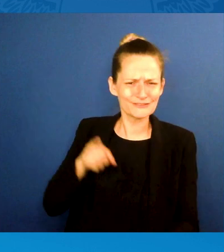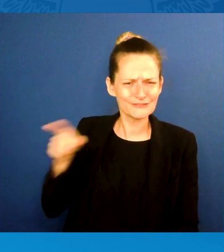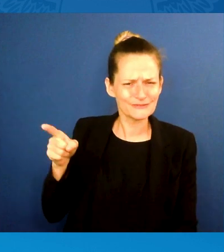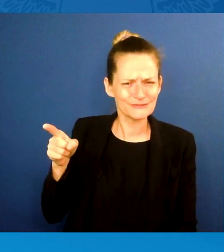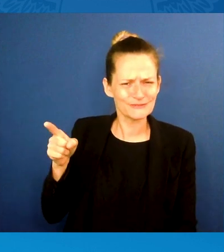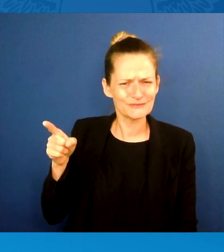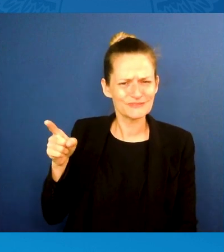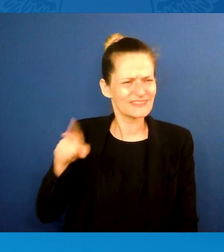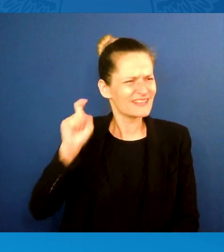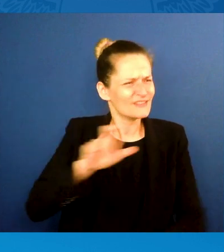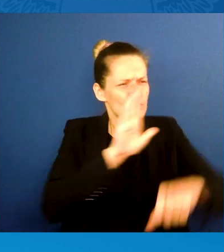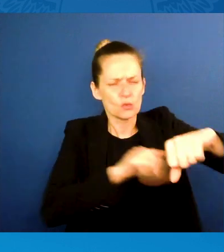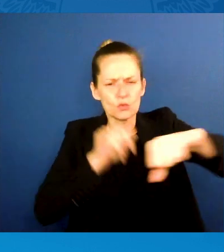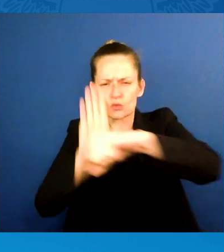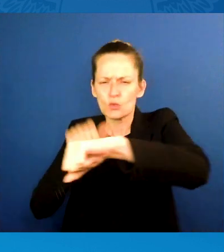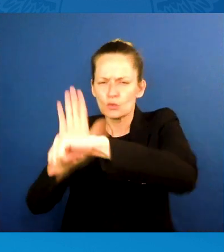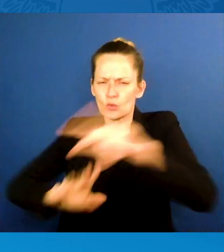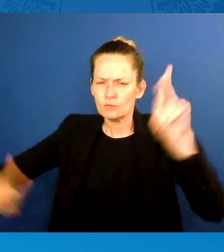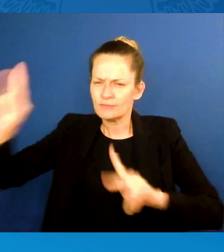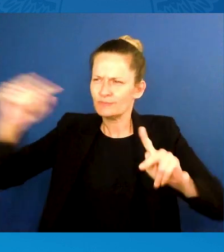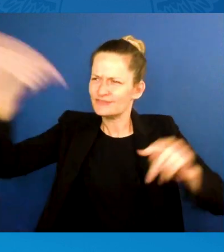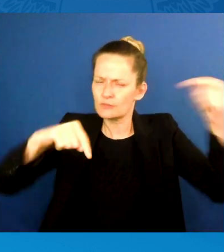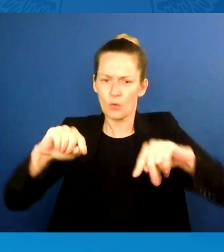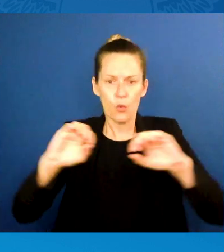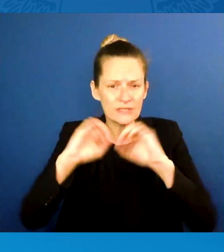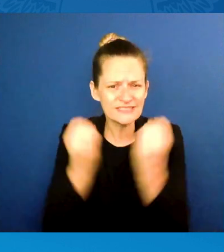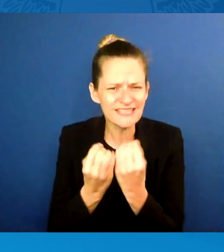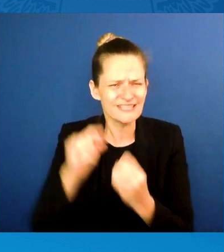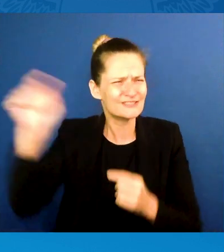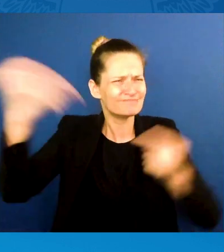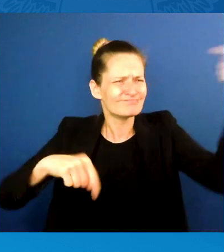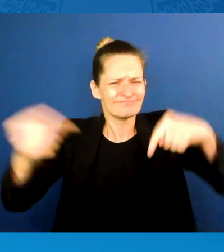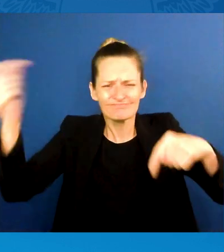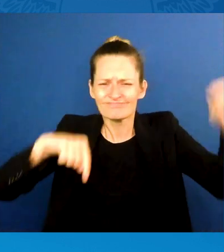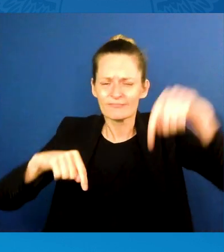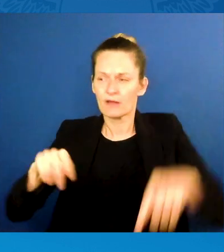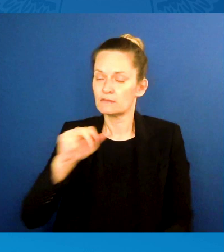non-profit law firms around what the legal community in their state can do,